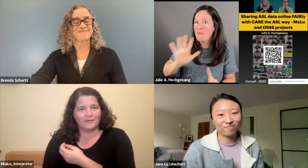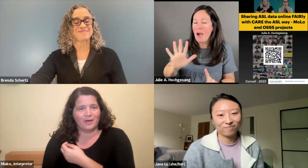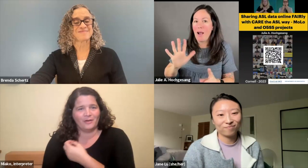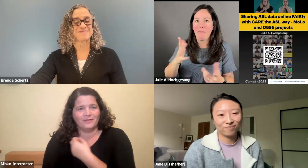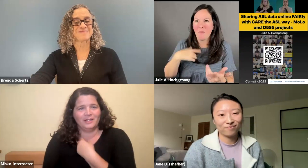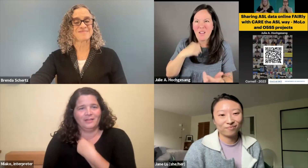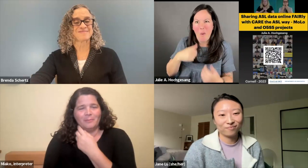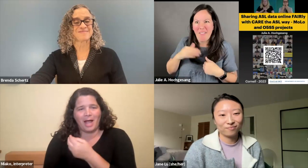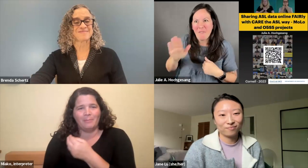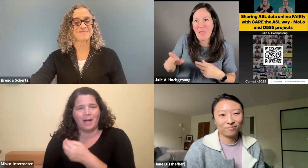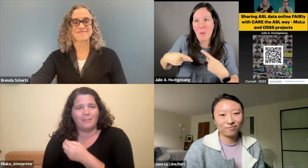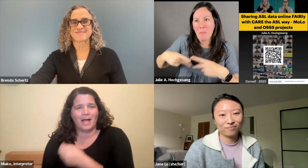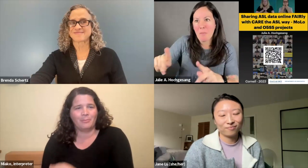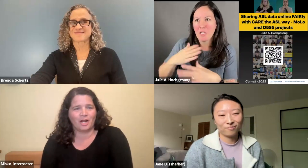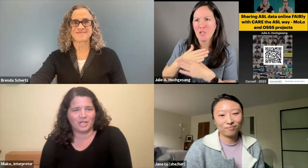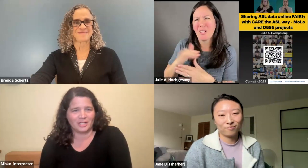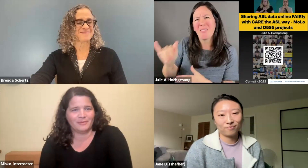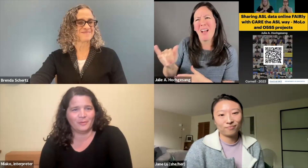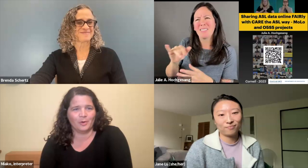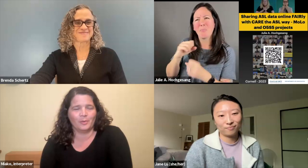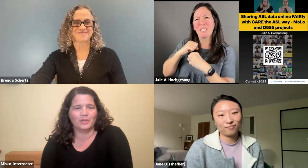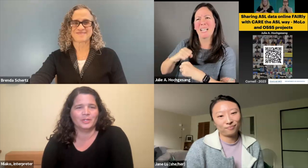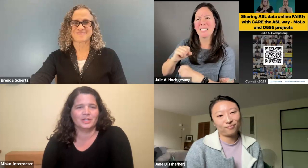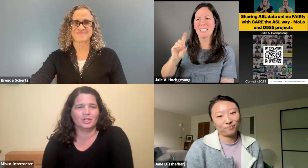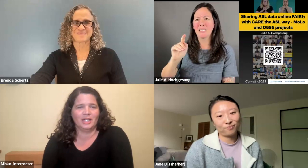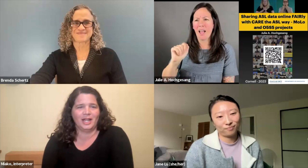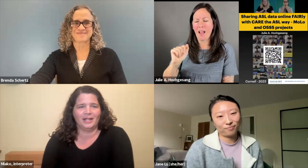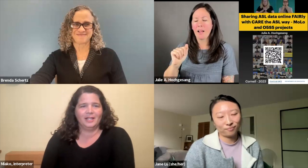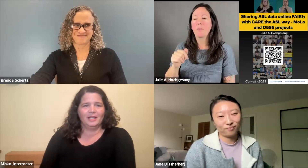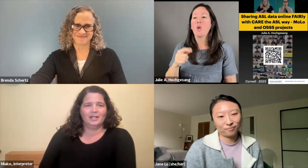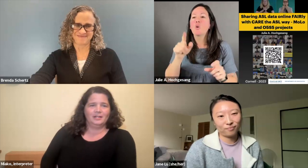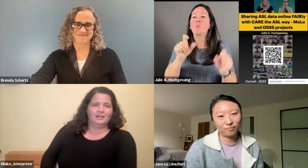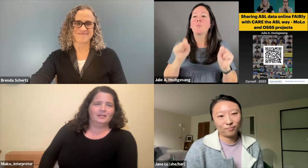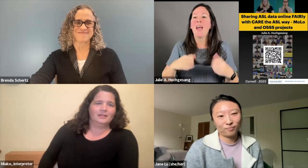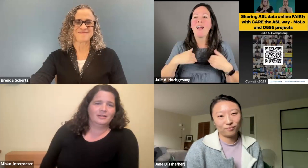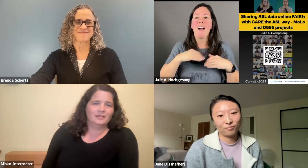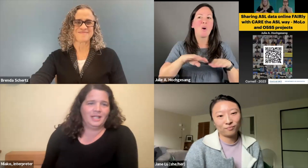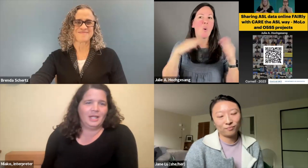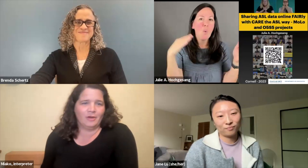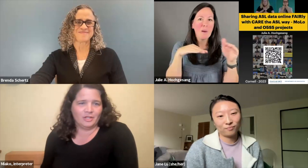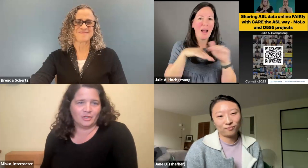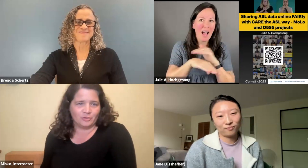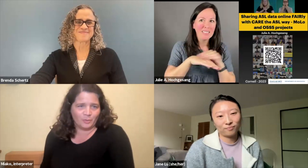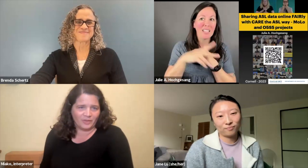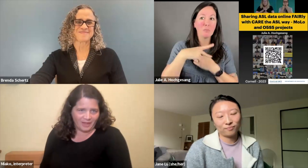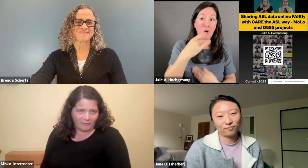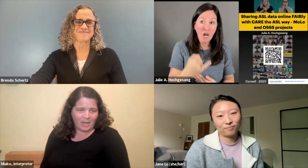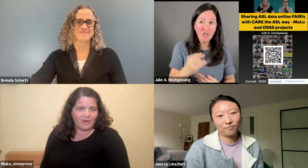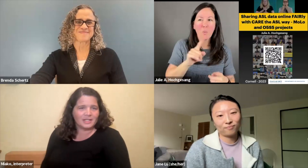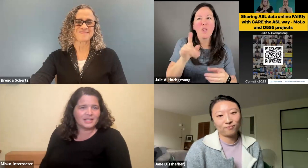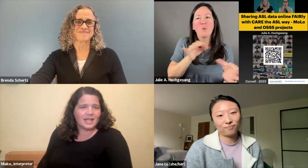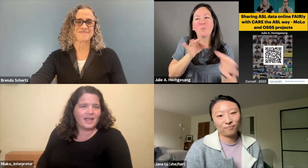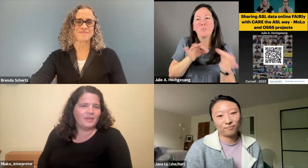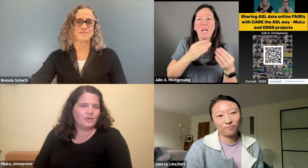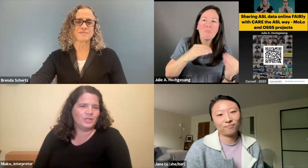involved in the by byby project before which was looking at hearing children with deaf parents and their use of